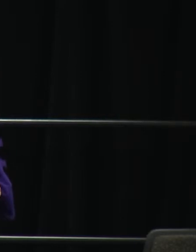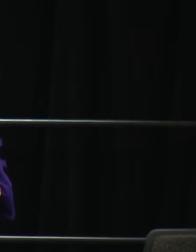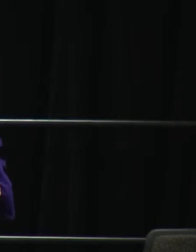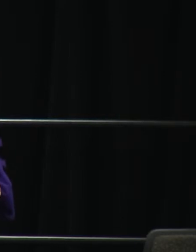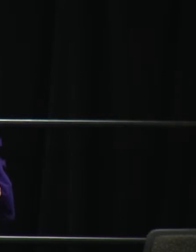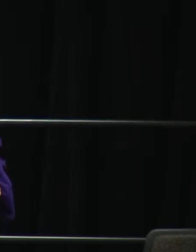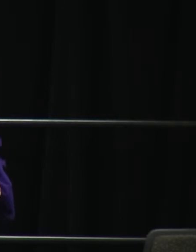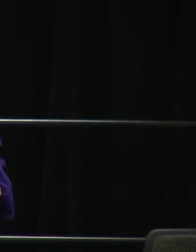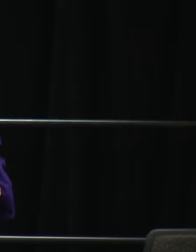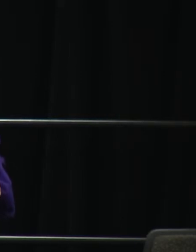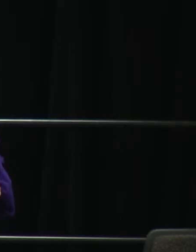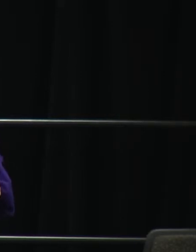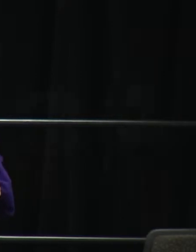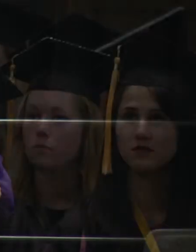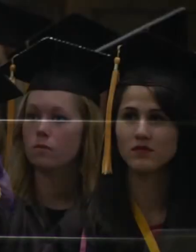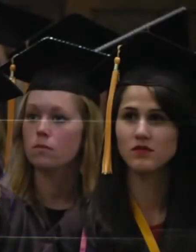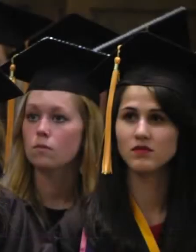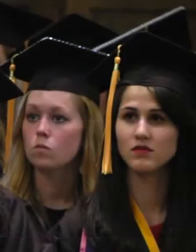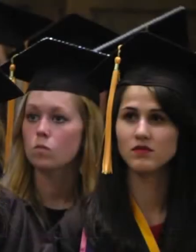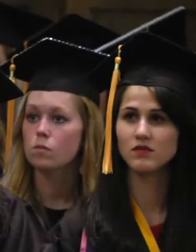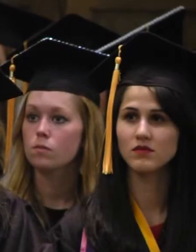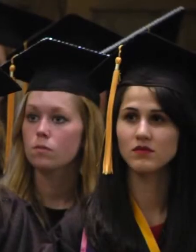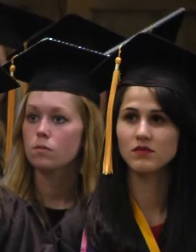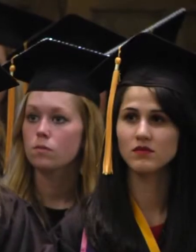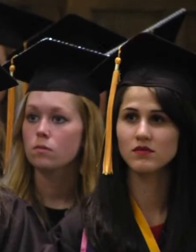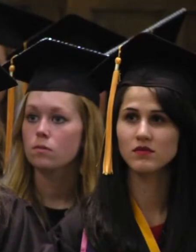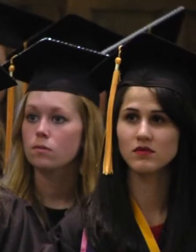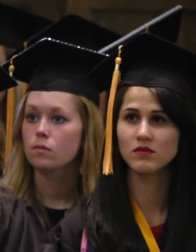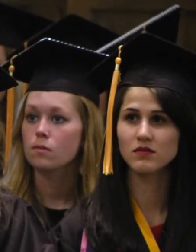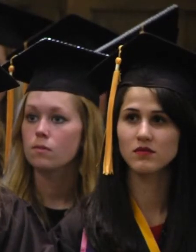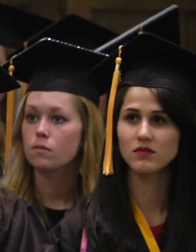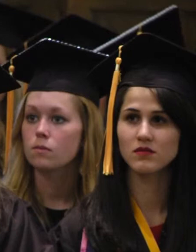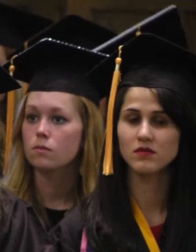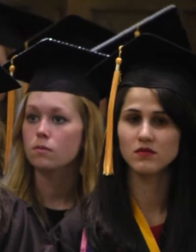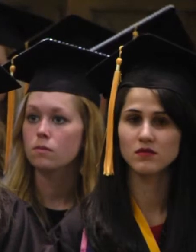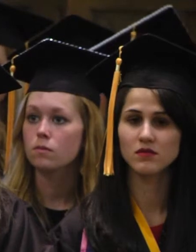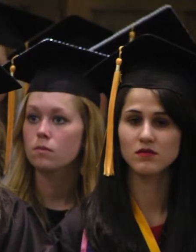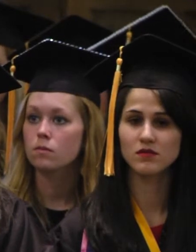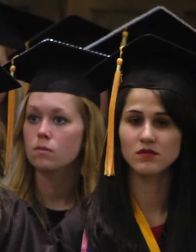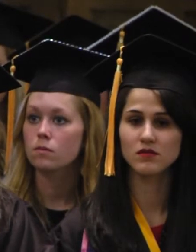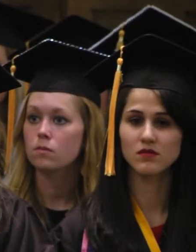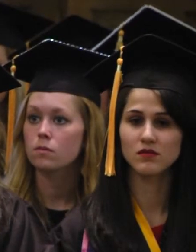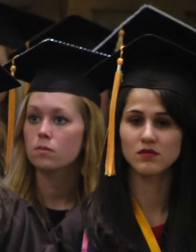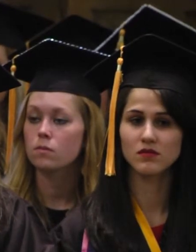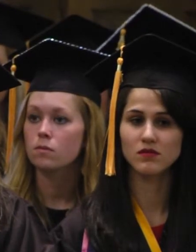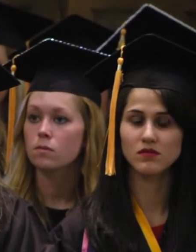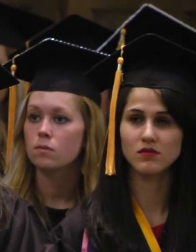to solve complex technical problems, essential to the well-being of the planet.